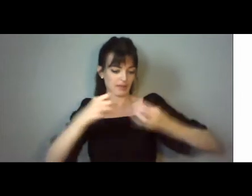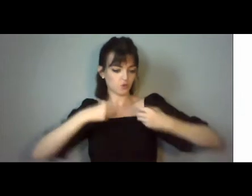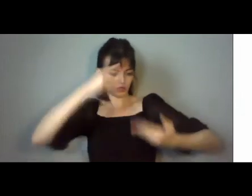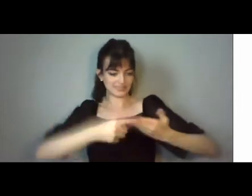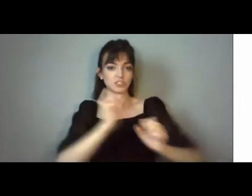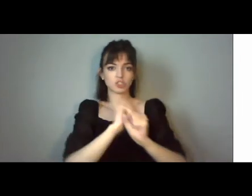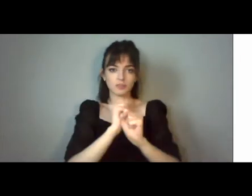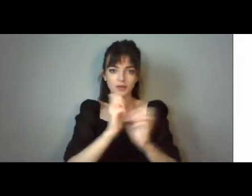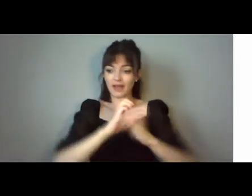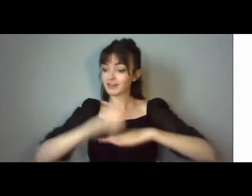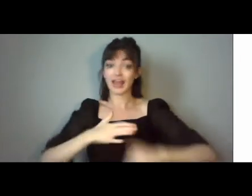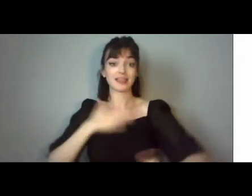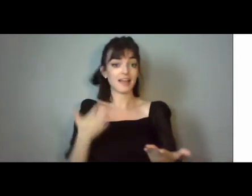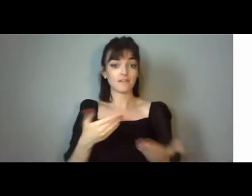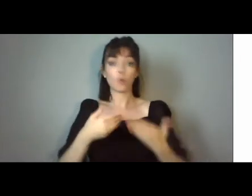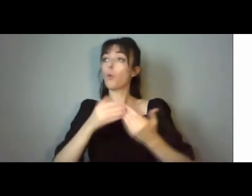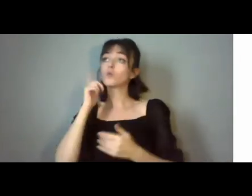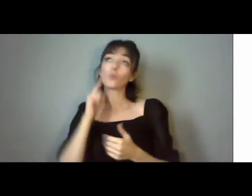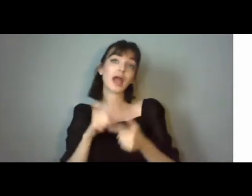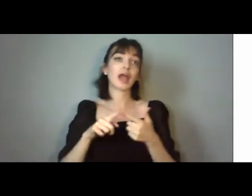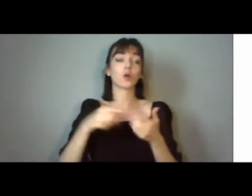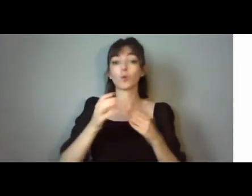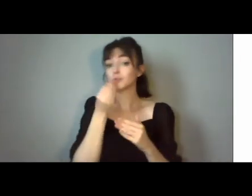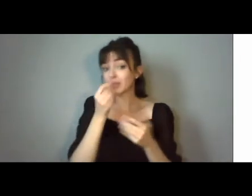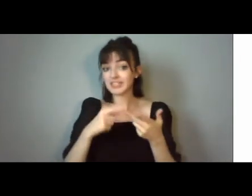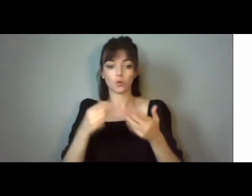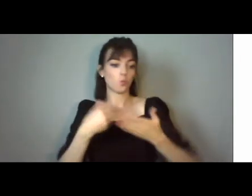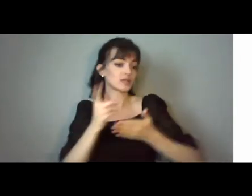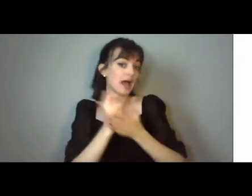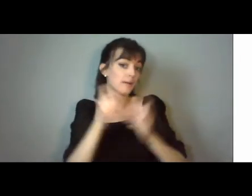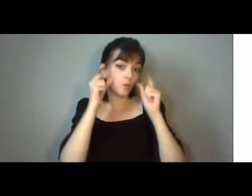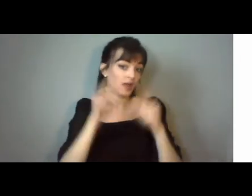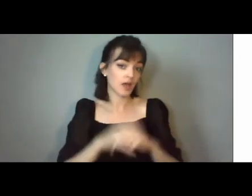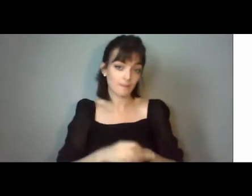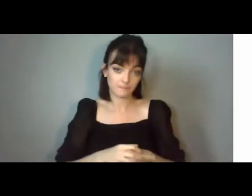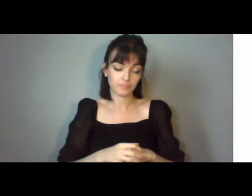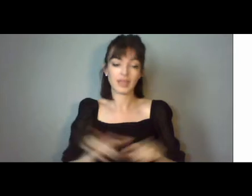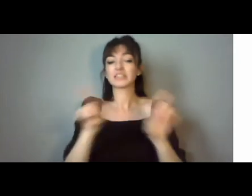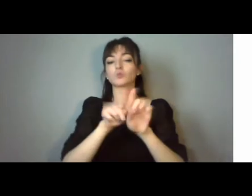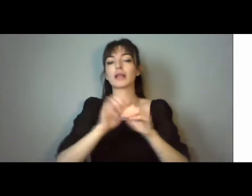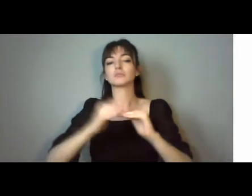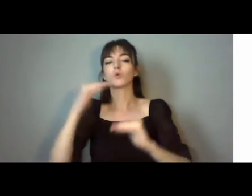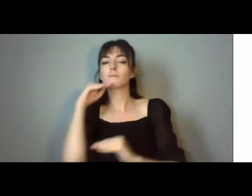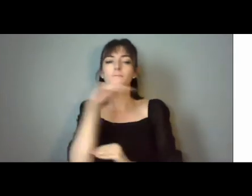what to wear, what to eat, what time to get up as well as more significant life decisions, such as